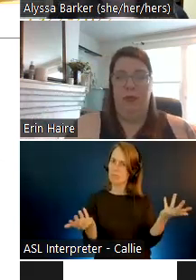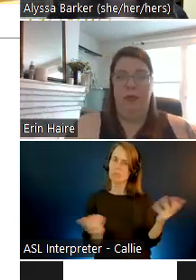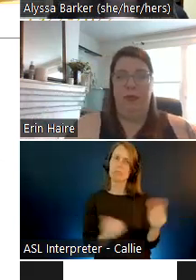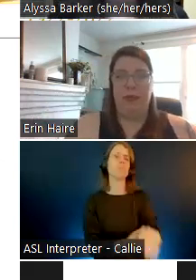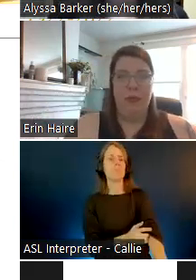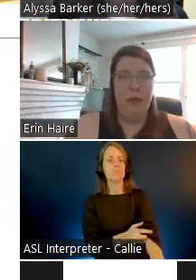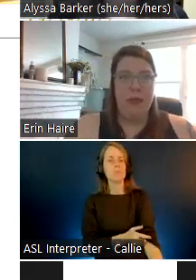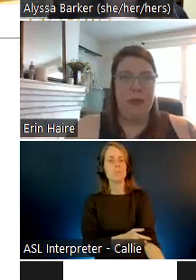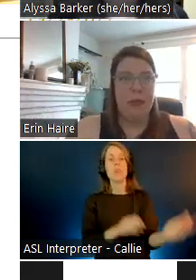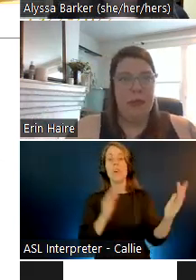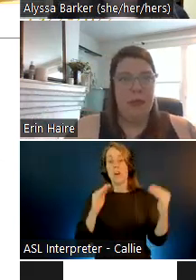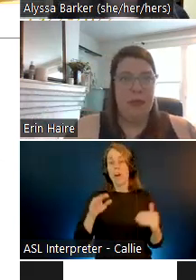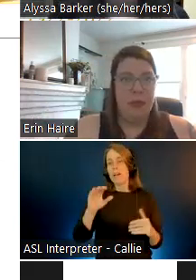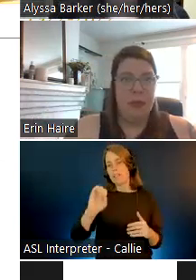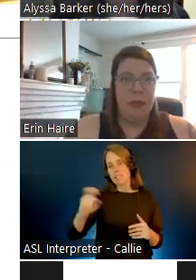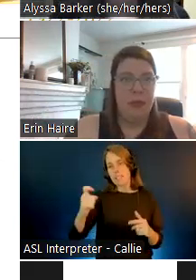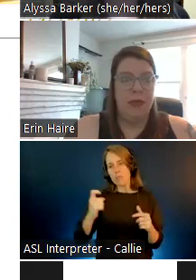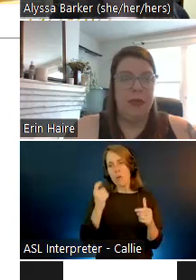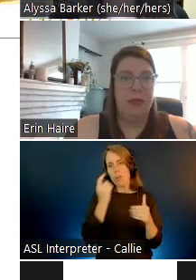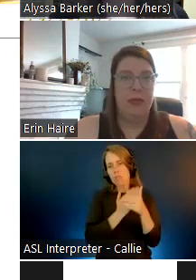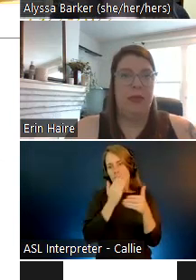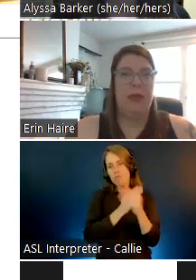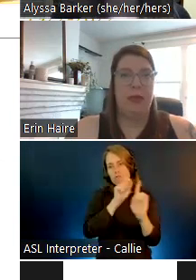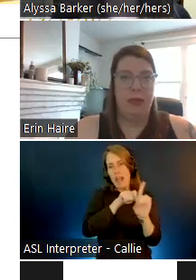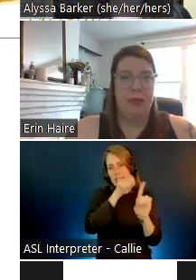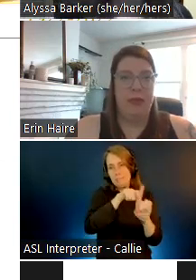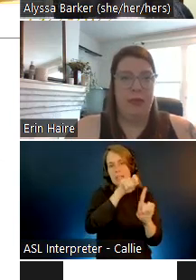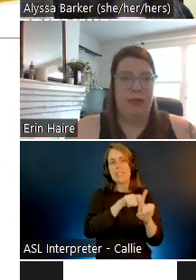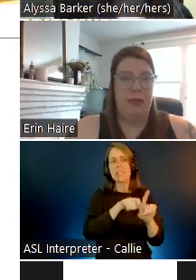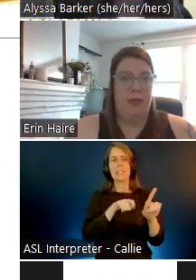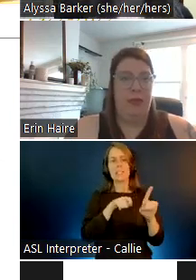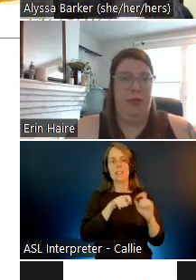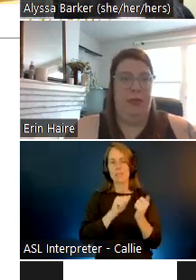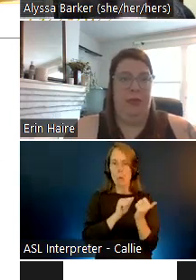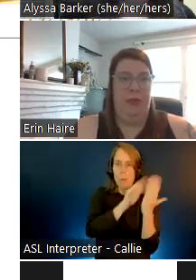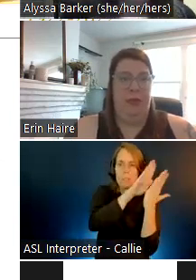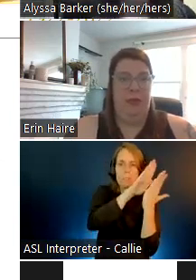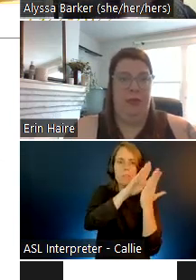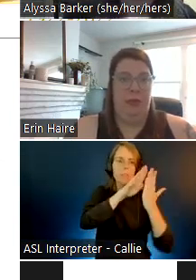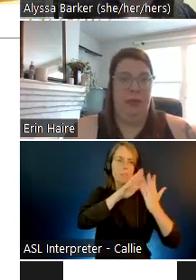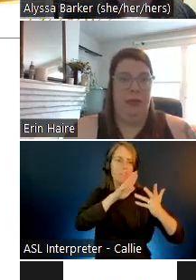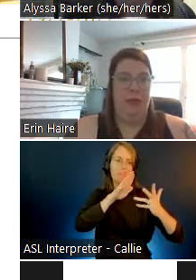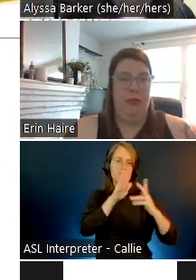intimidating and threatening and just general harassment based on a protected class and then